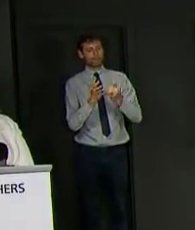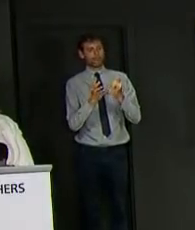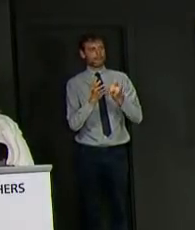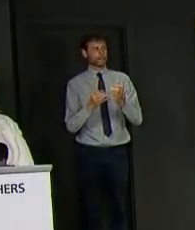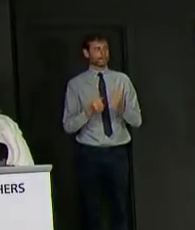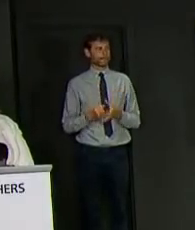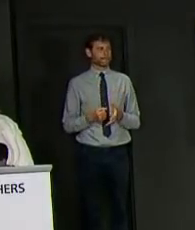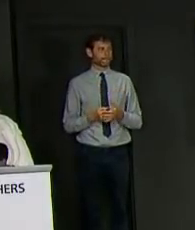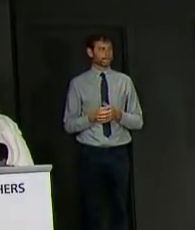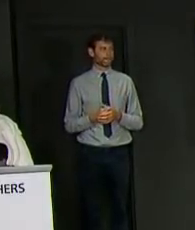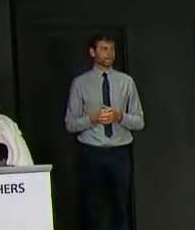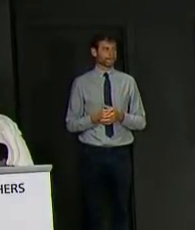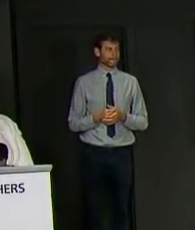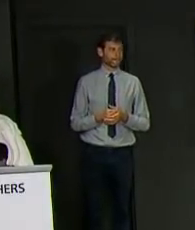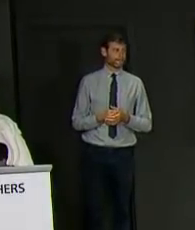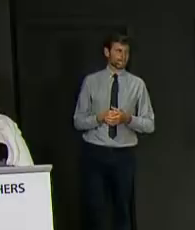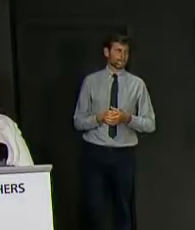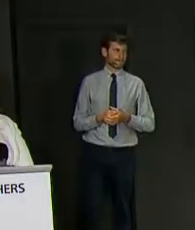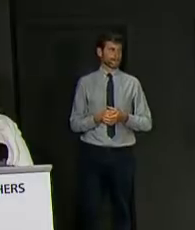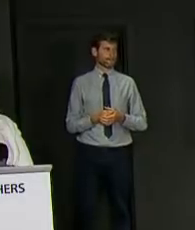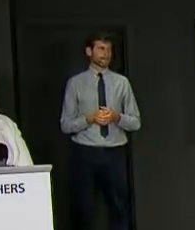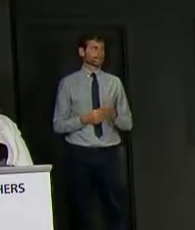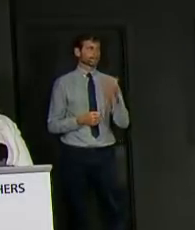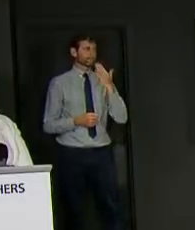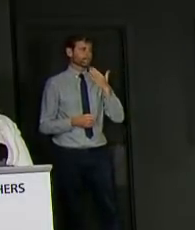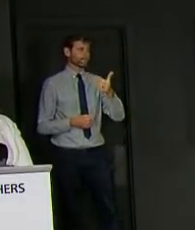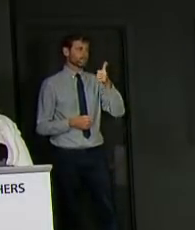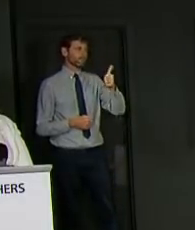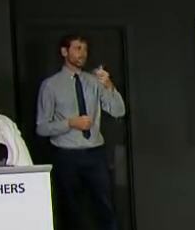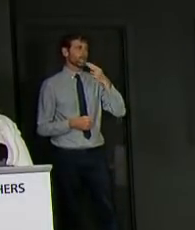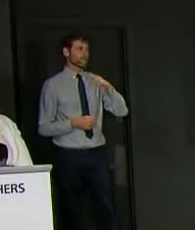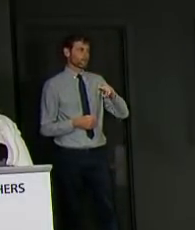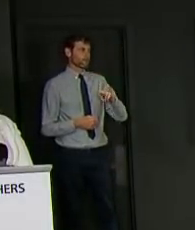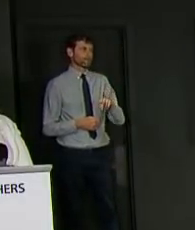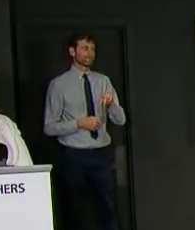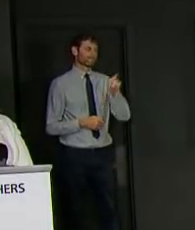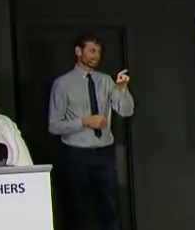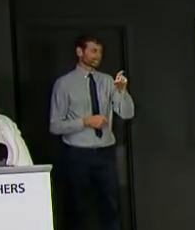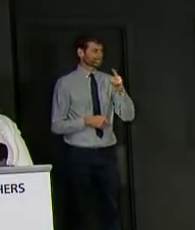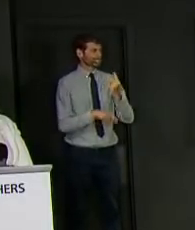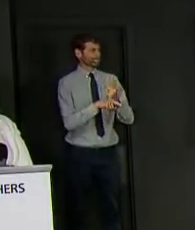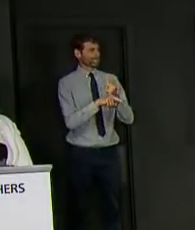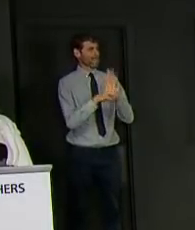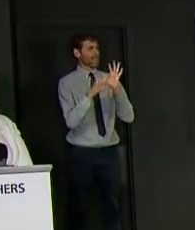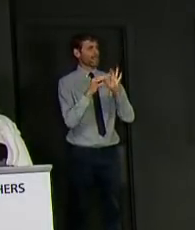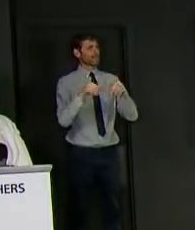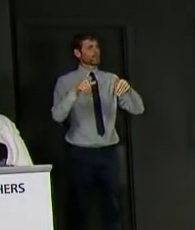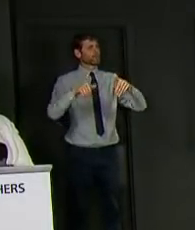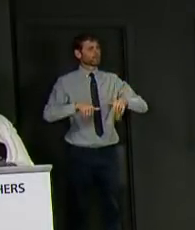Thank you First Minister and good afternoon. Just again on the issue of shops and face